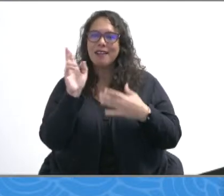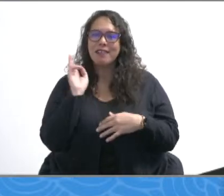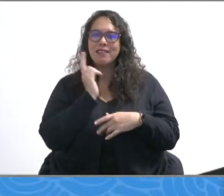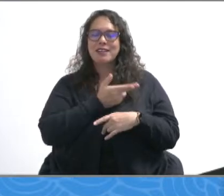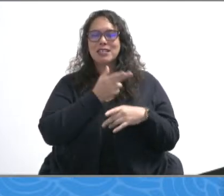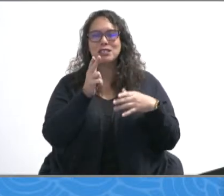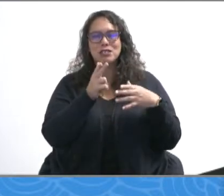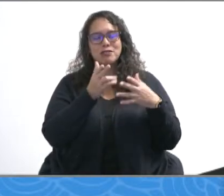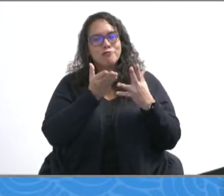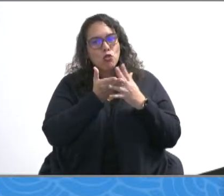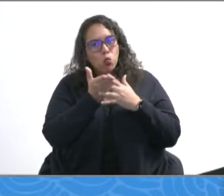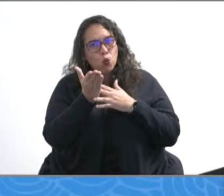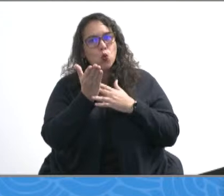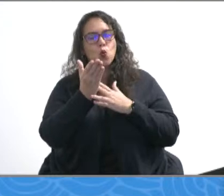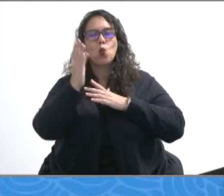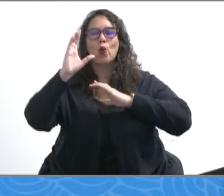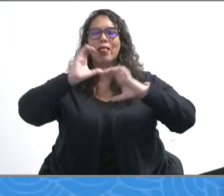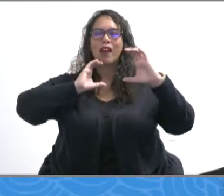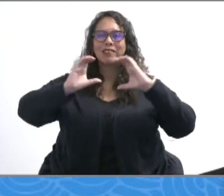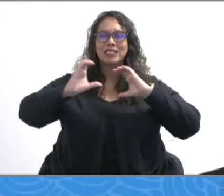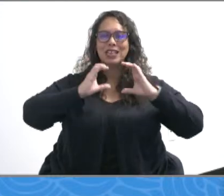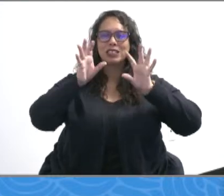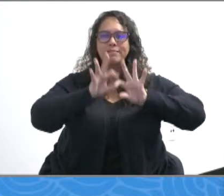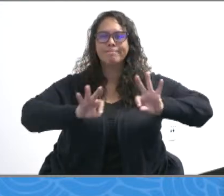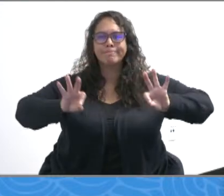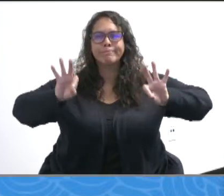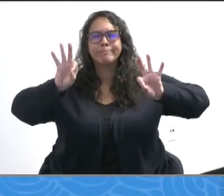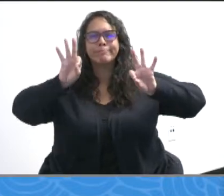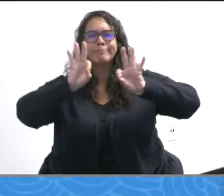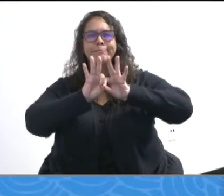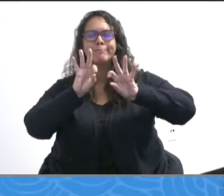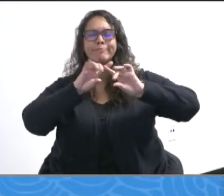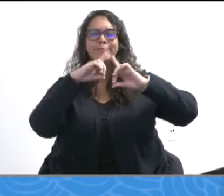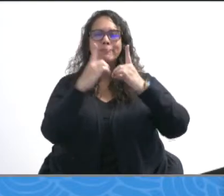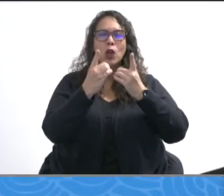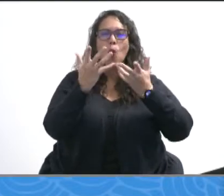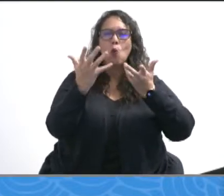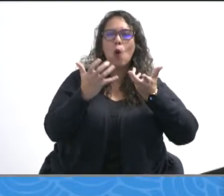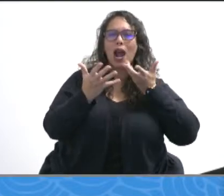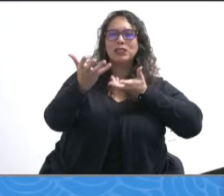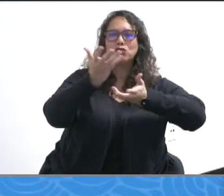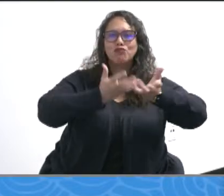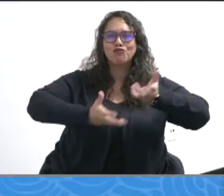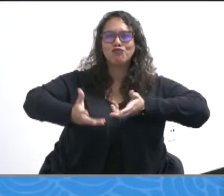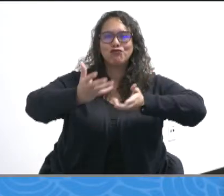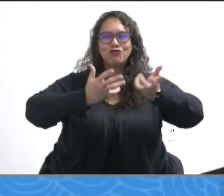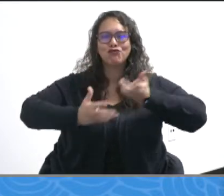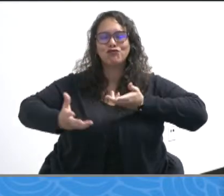so very important to our district, and we want to engage you in that conversation.